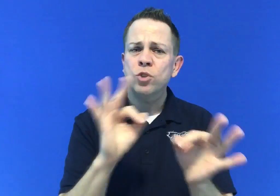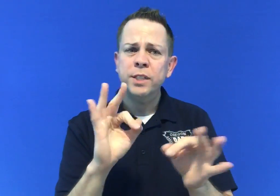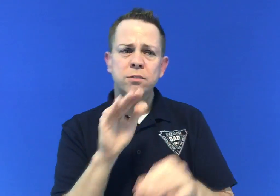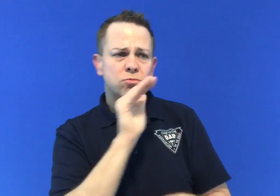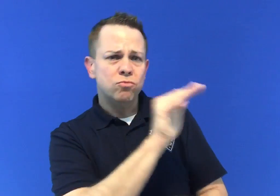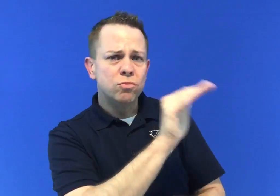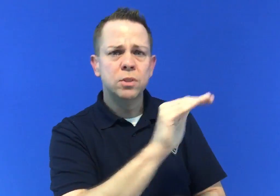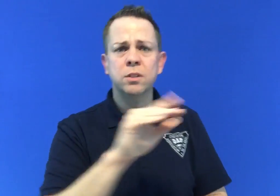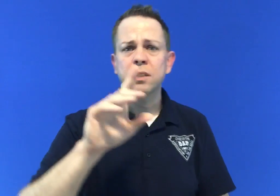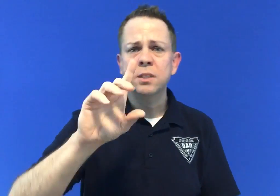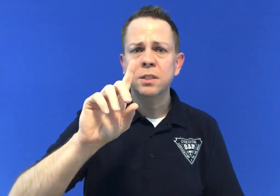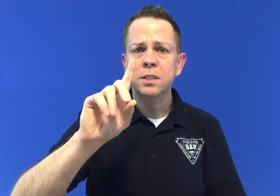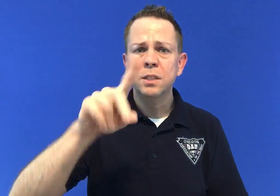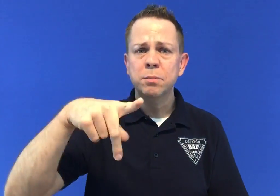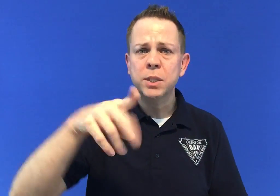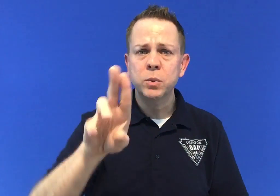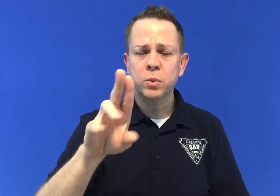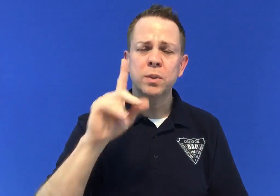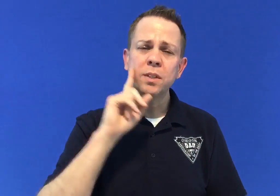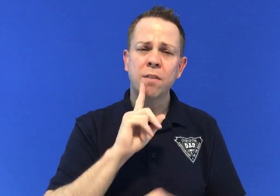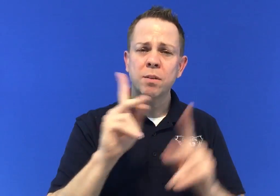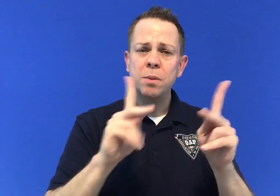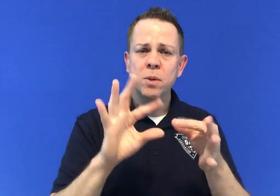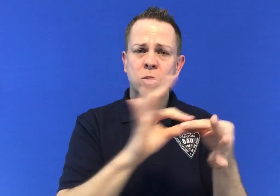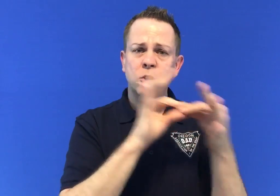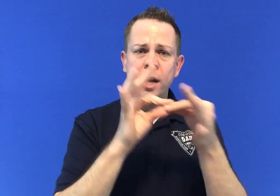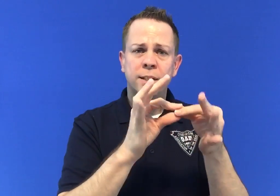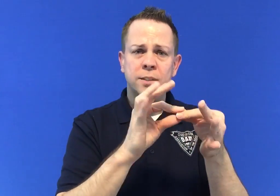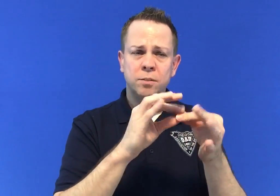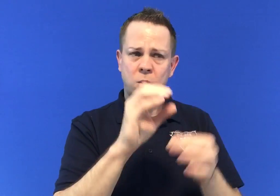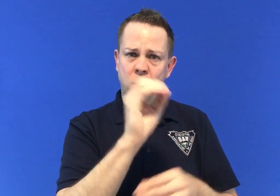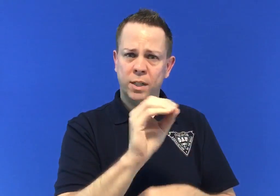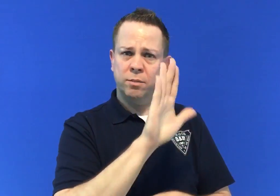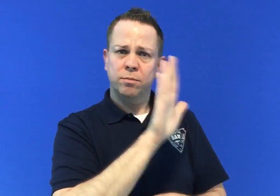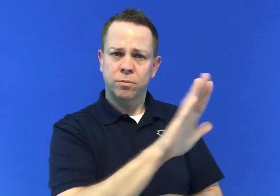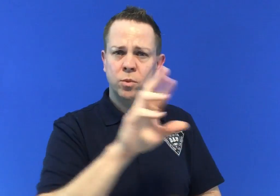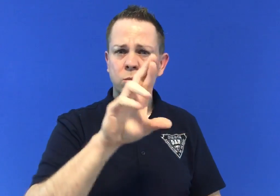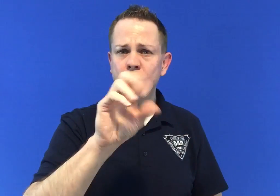come and feel free to contact DPU, Deaf People United of Oregon,